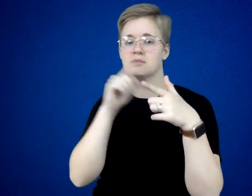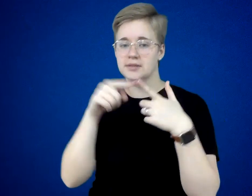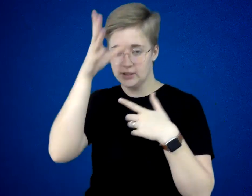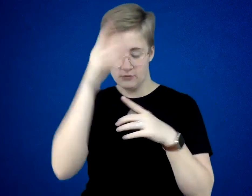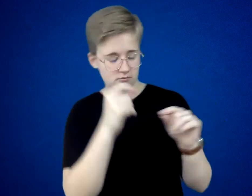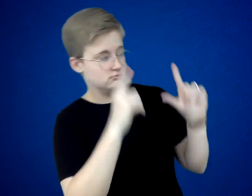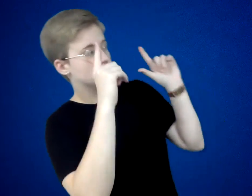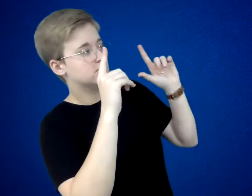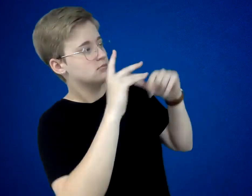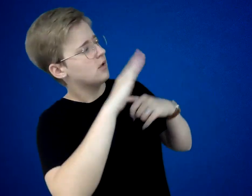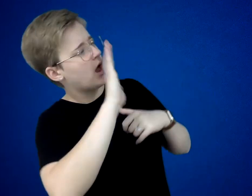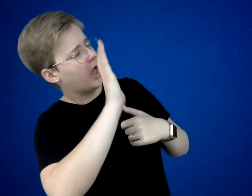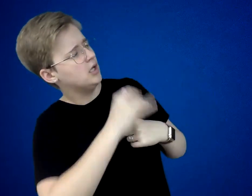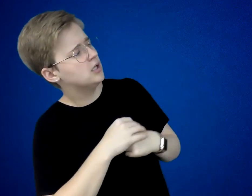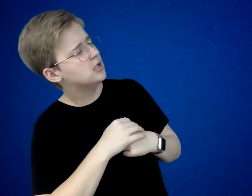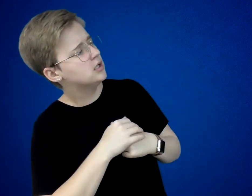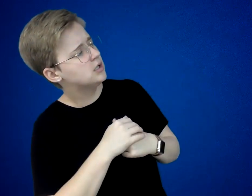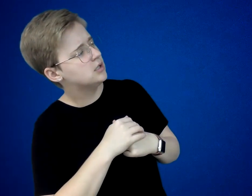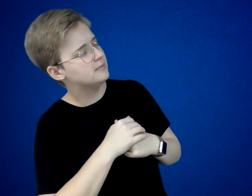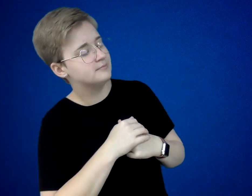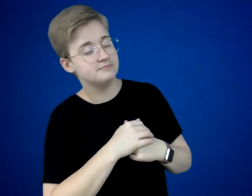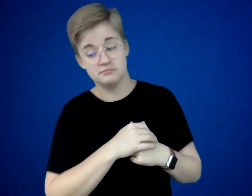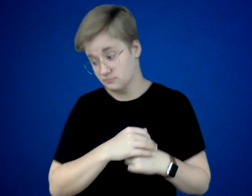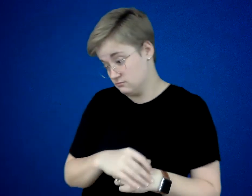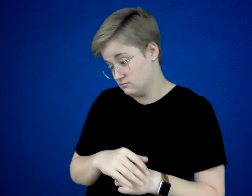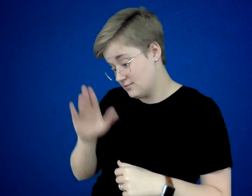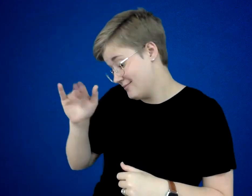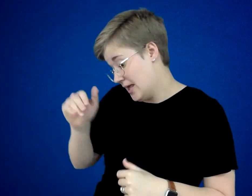“Hey,” he said. “Hey,” Rob said back.